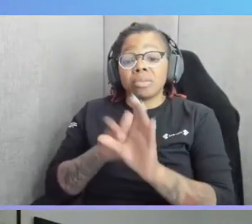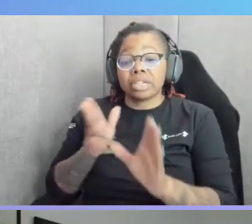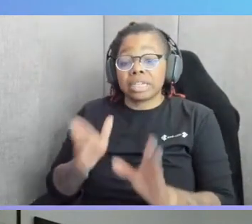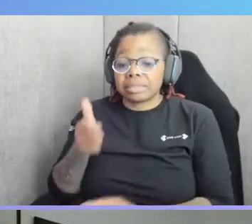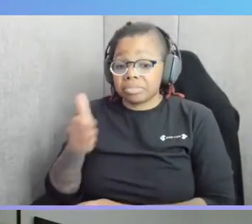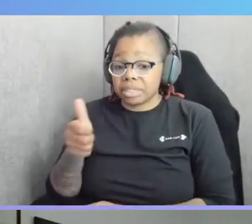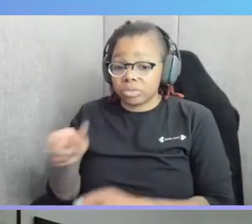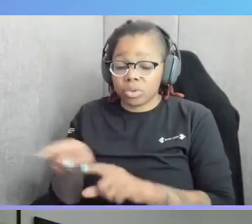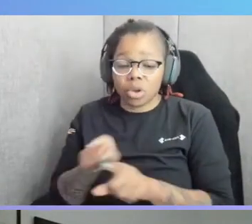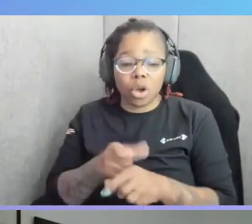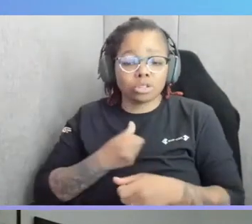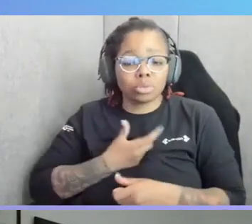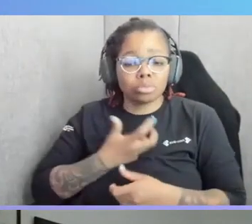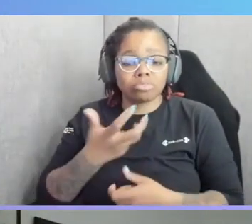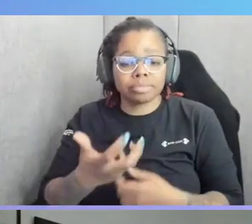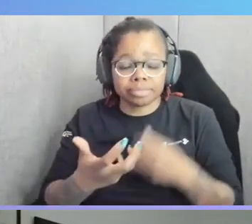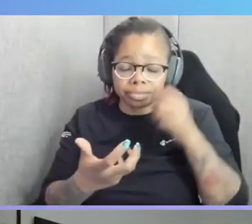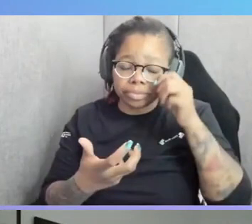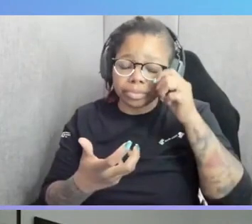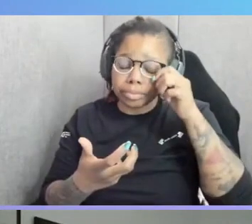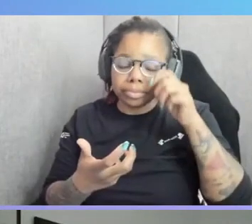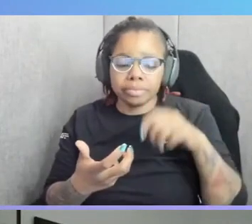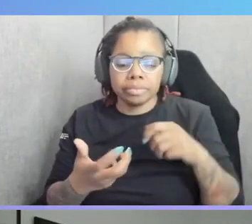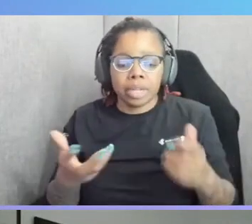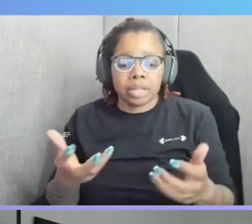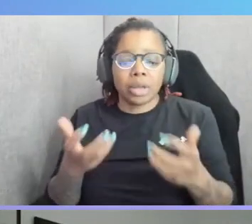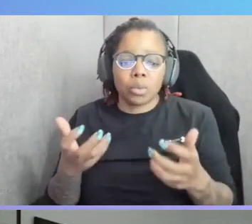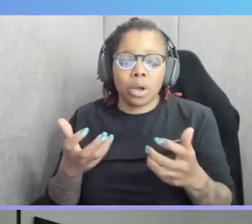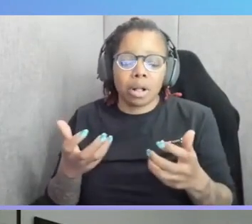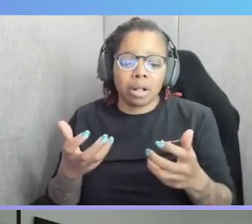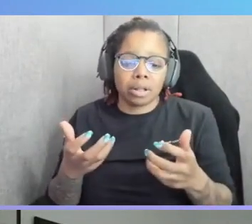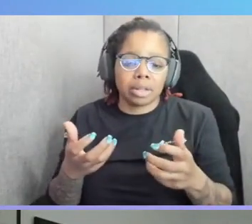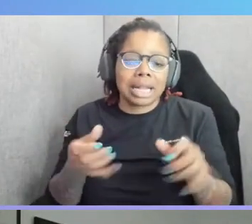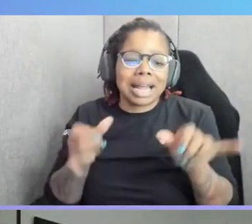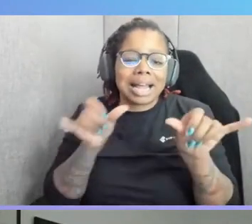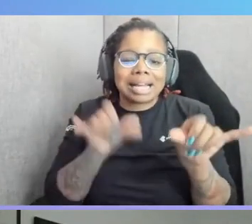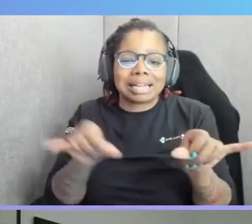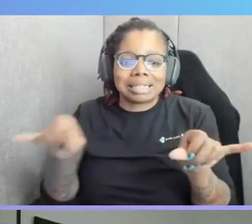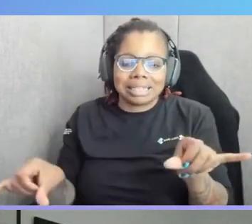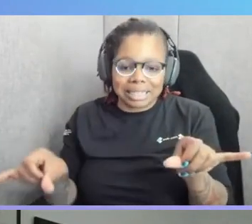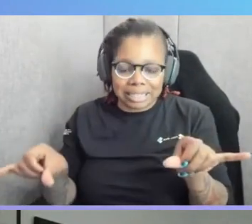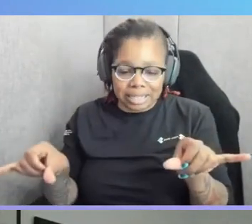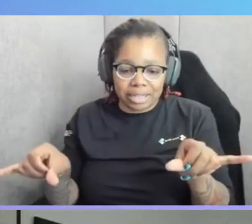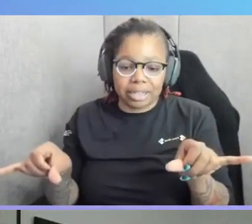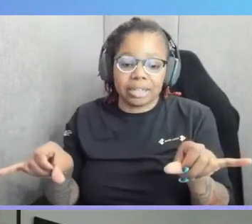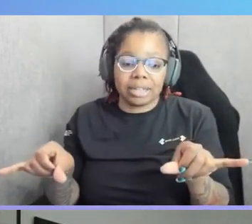desire, um, for a consistently implemented and easy to use